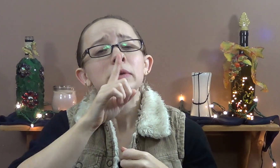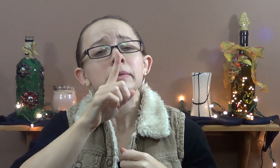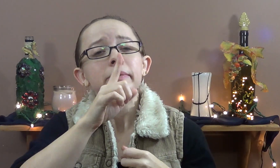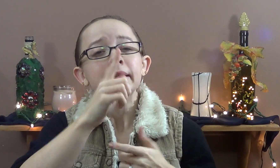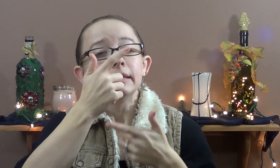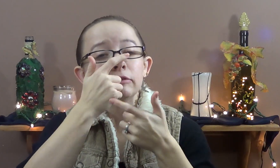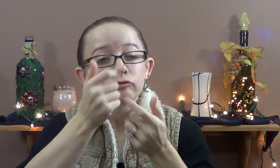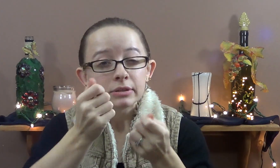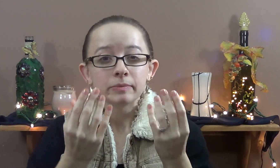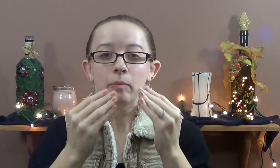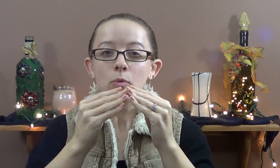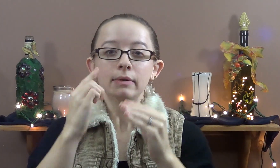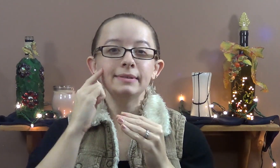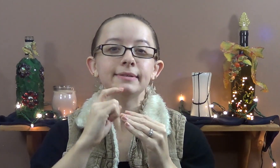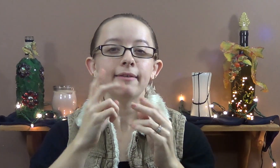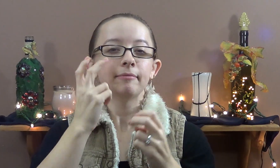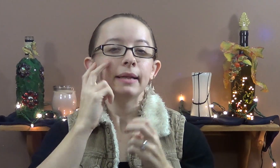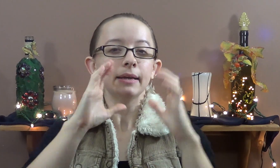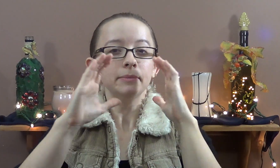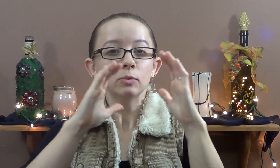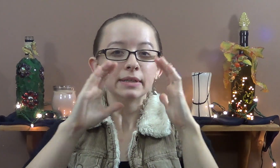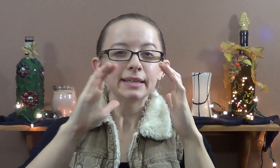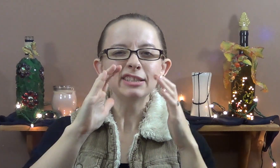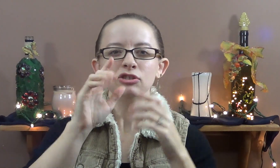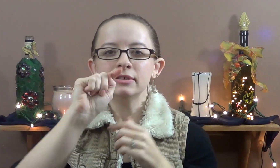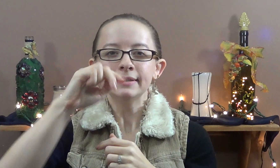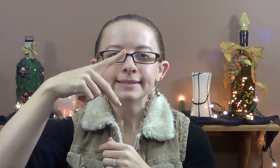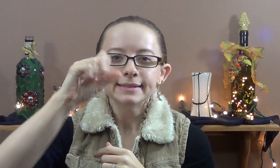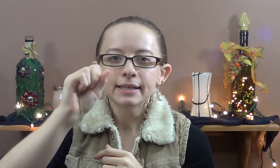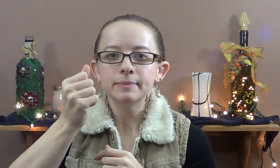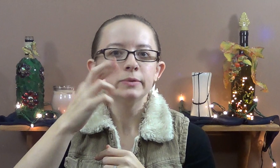will help a lot. So if you're interested in more Deaf Blind